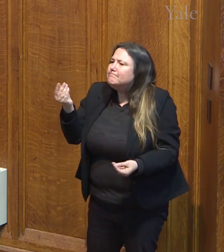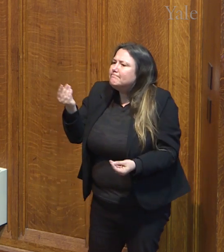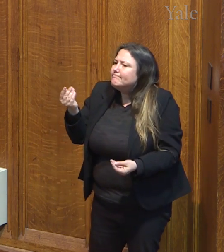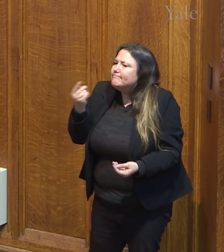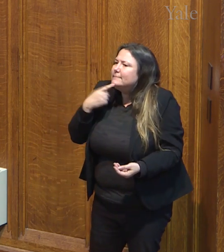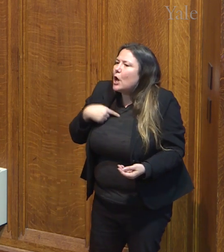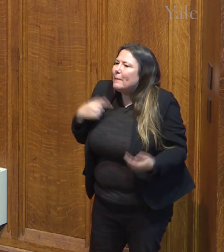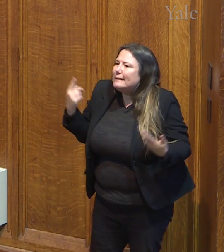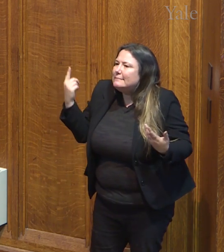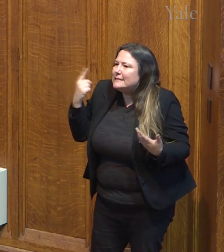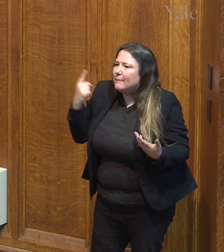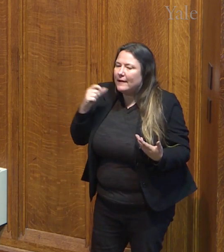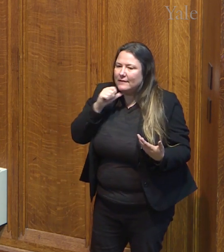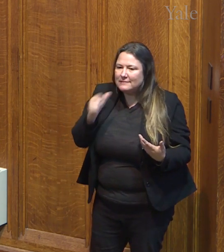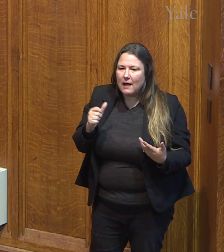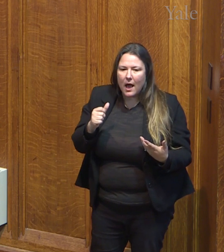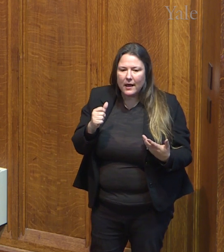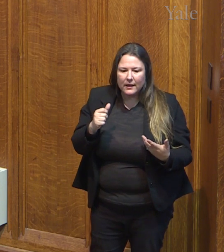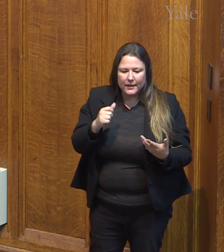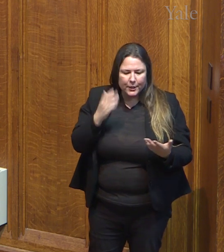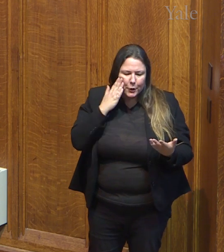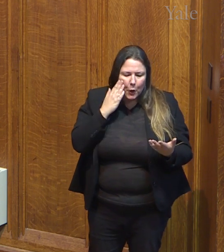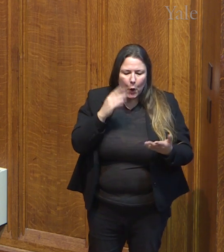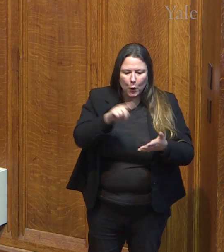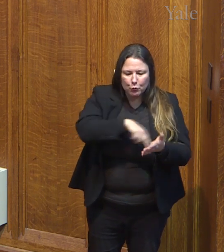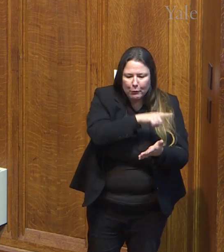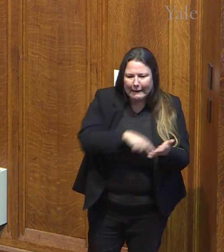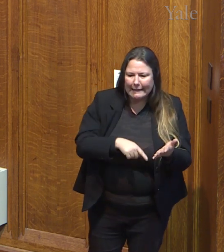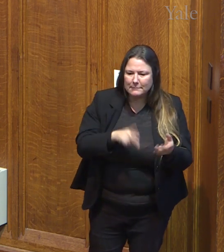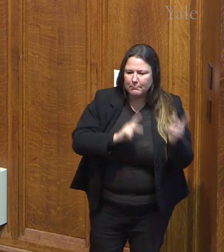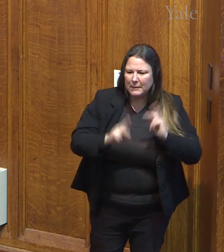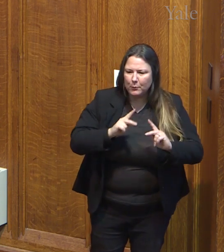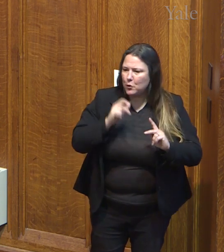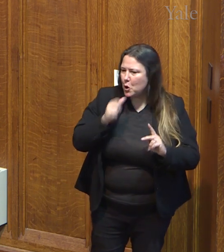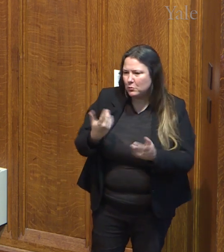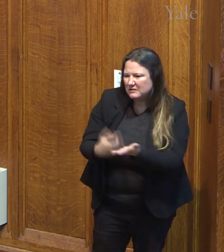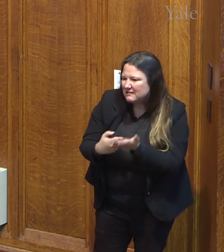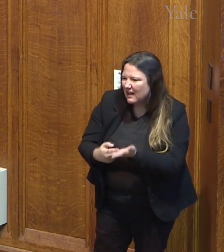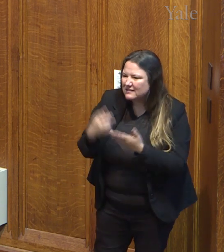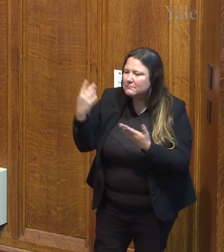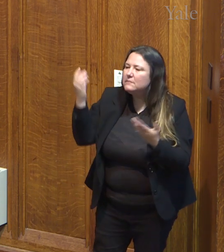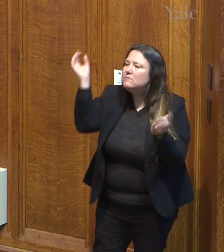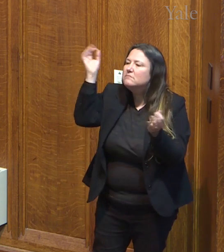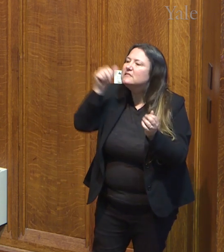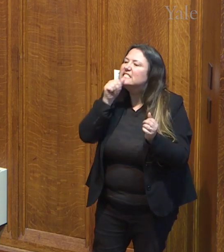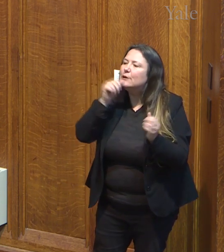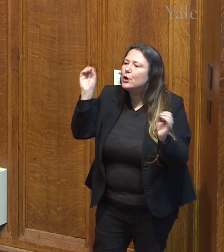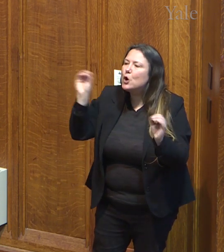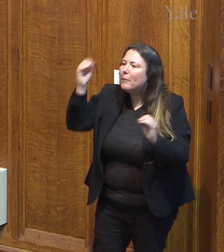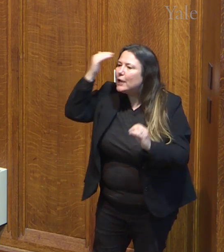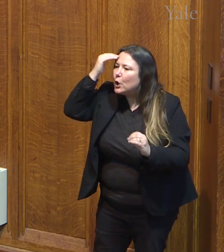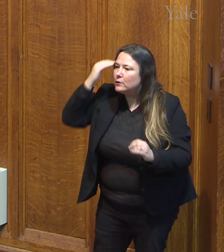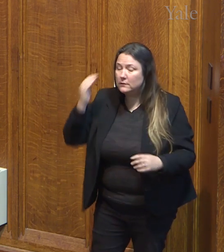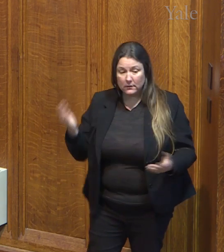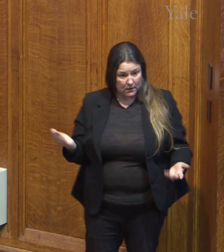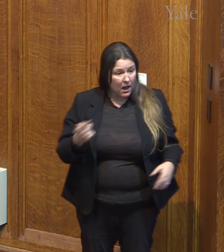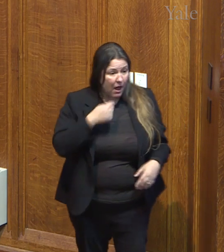You know, that's not the critics don't talk about it, that nobody knows about it. And I said, well, I'll tell you a little bit about water.